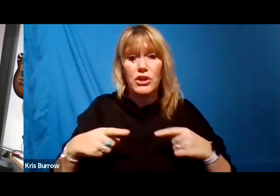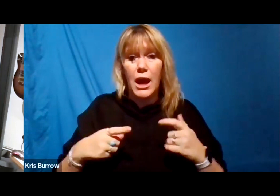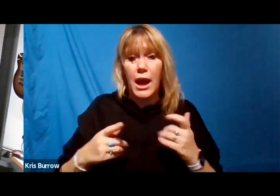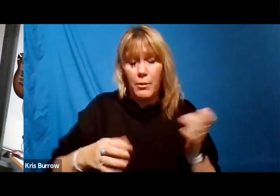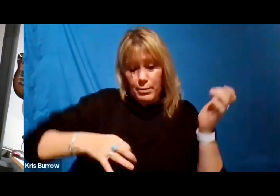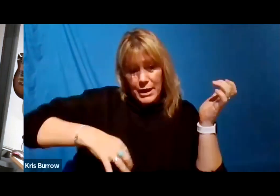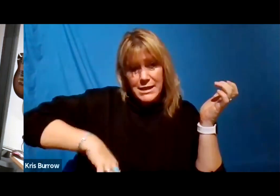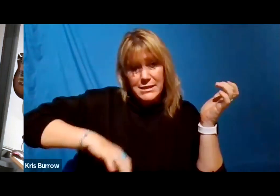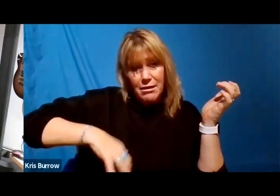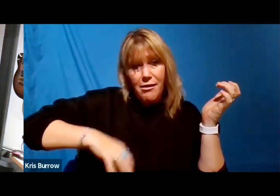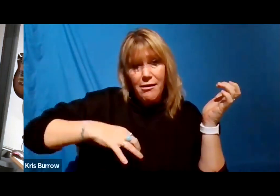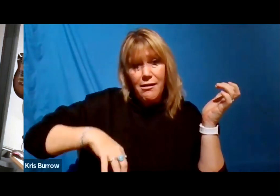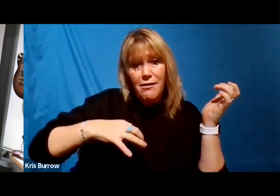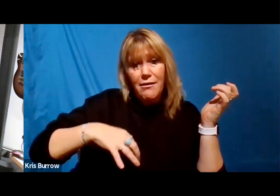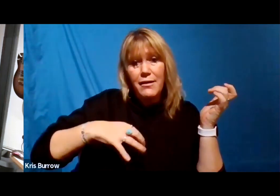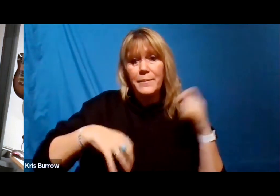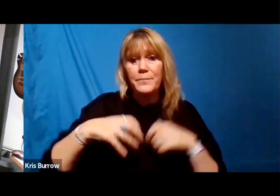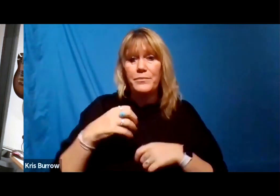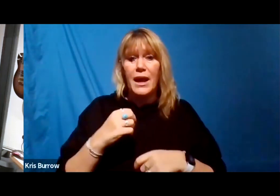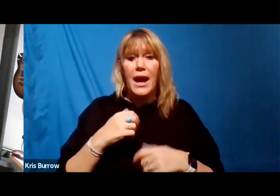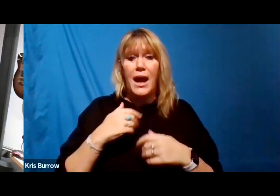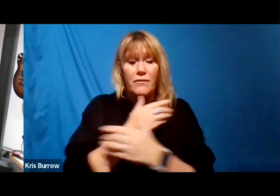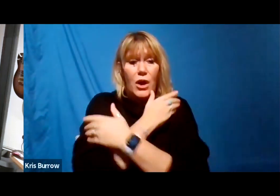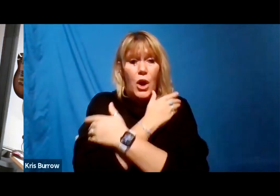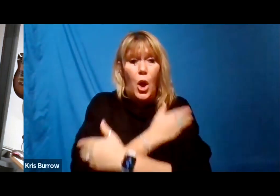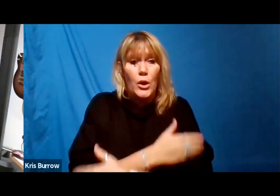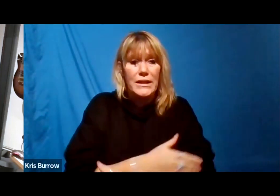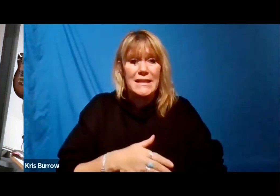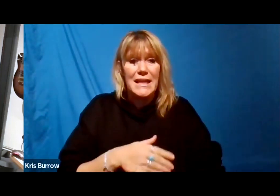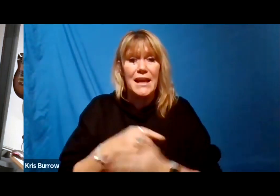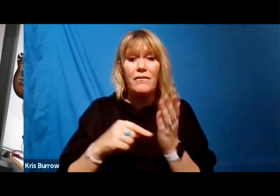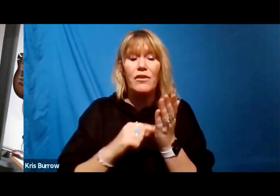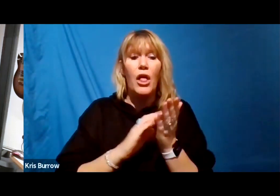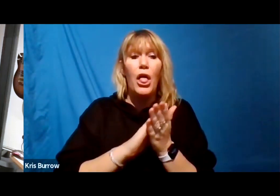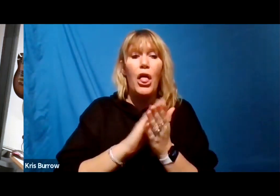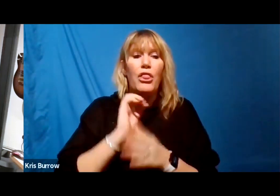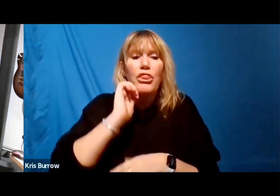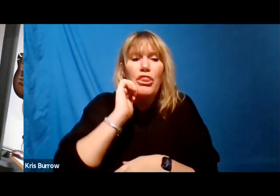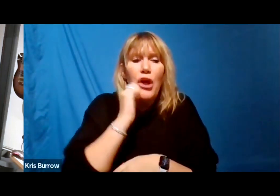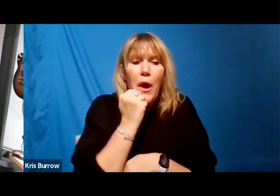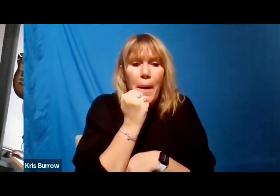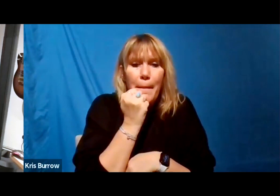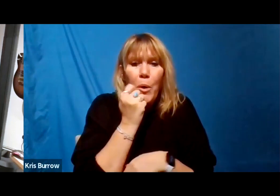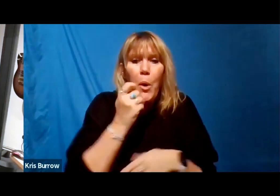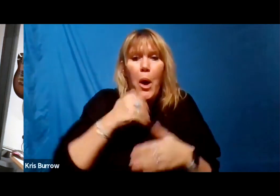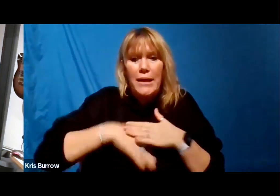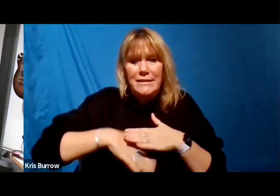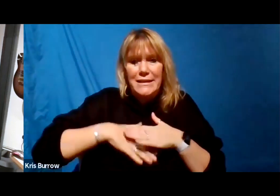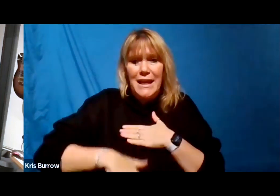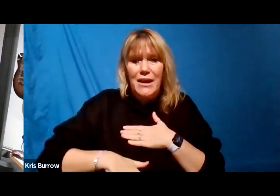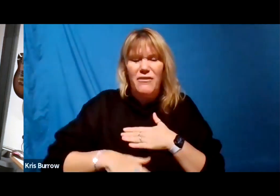holding a guitar and I'm wearing a long sleeved thermal underneath, a kind of purply sweatshirt, tee-shirt, when I